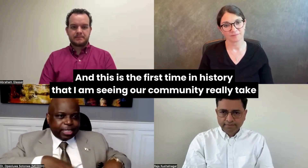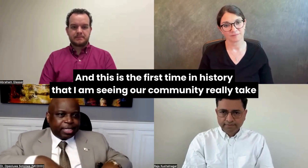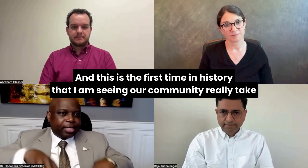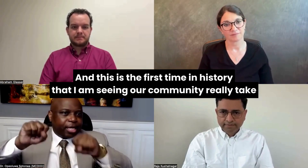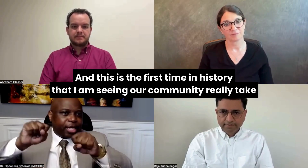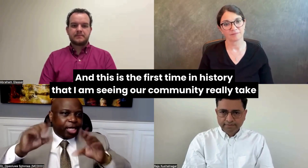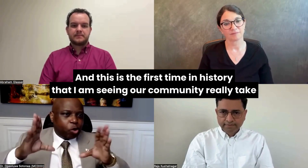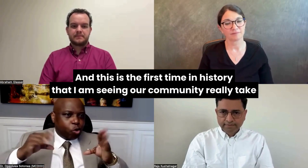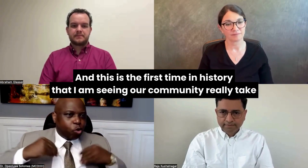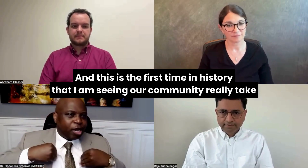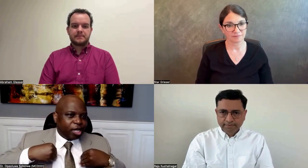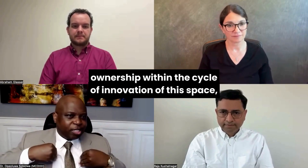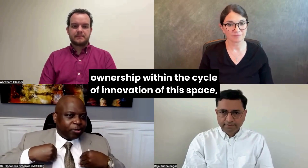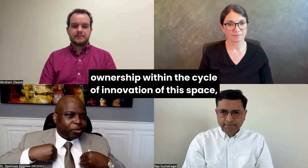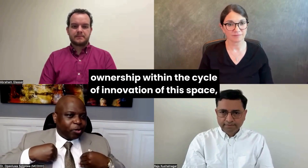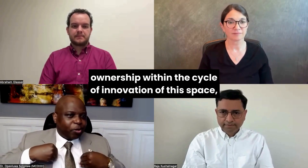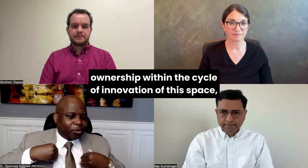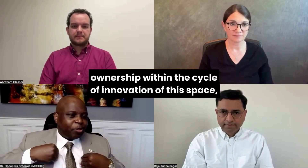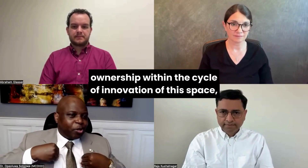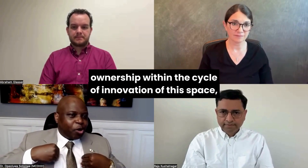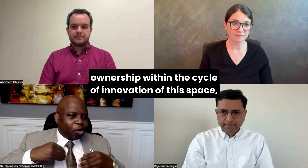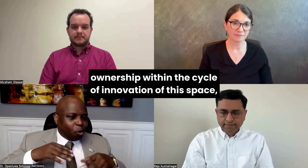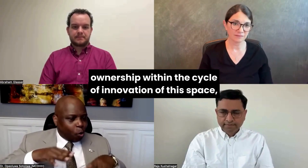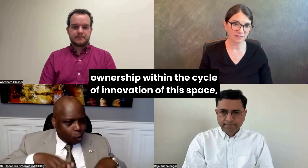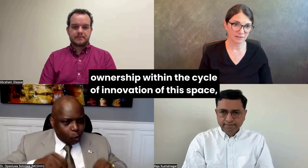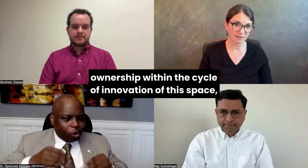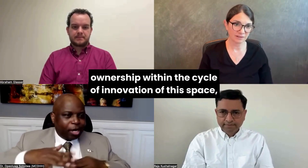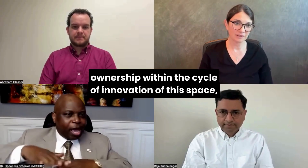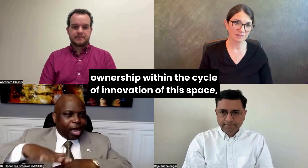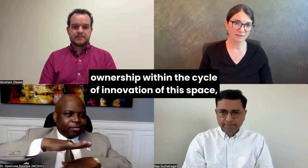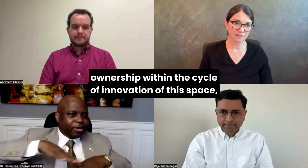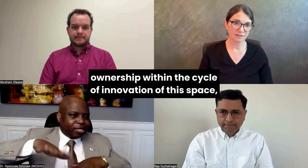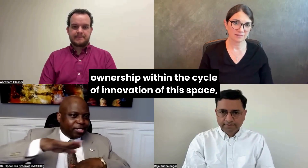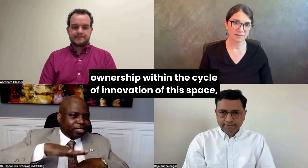ownership within the cycle of innovation of this space,